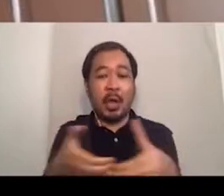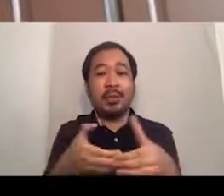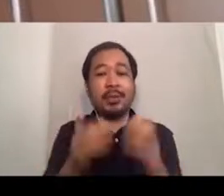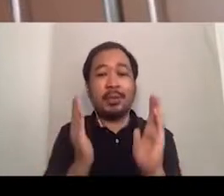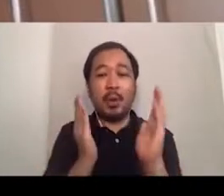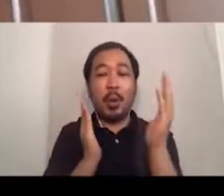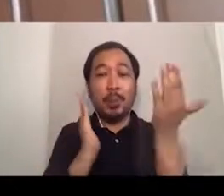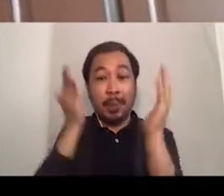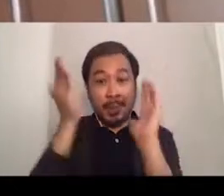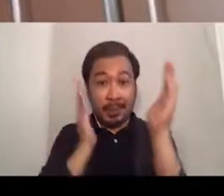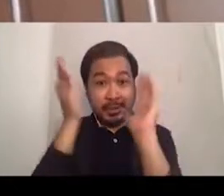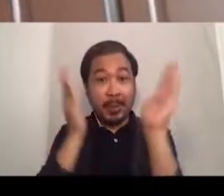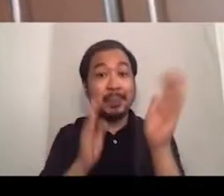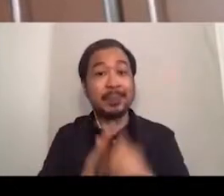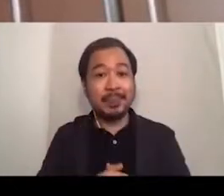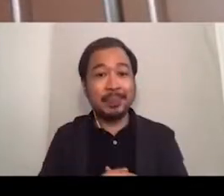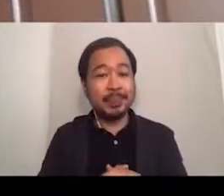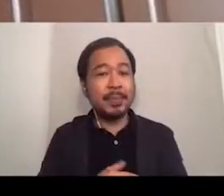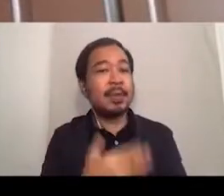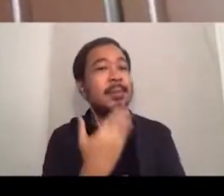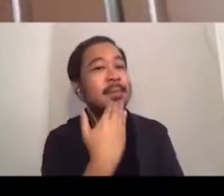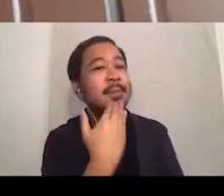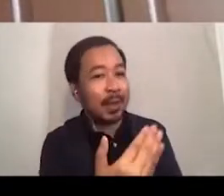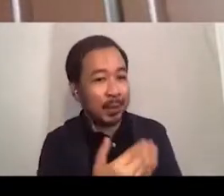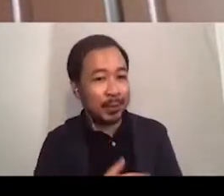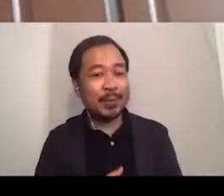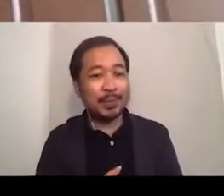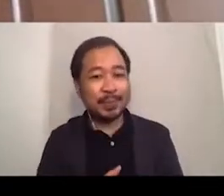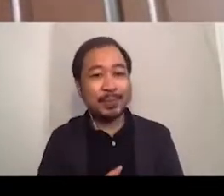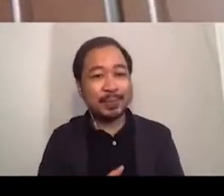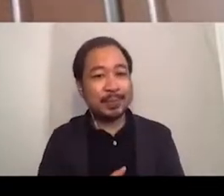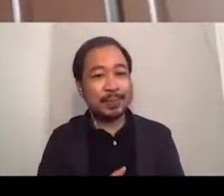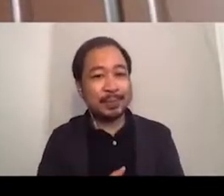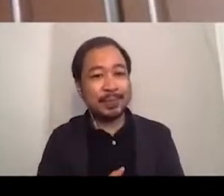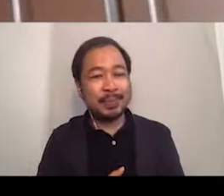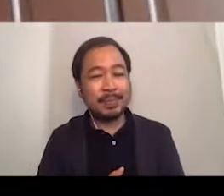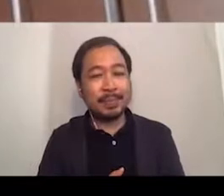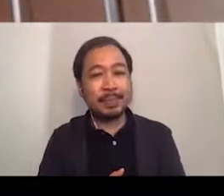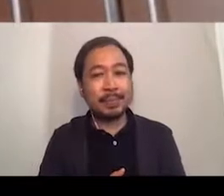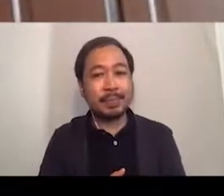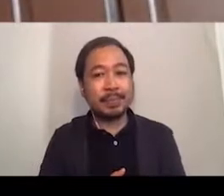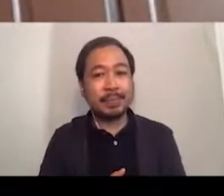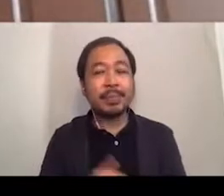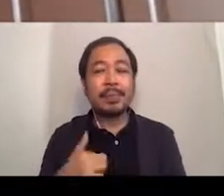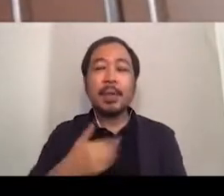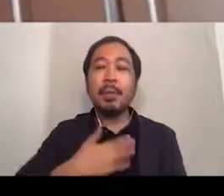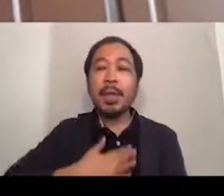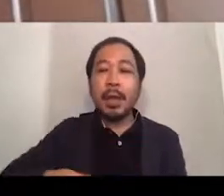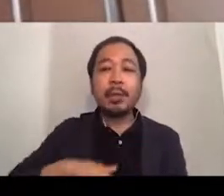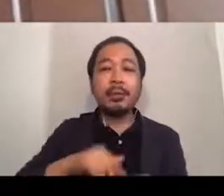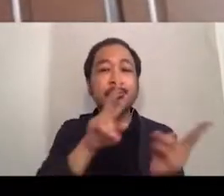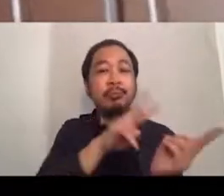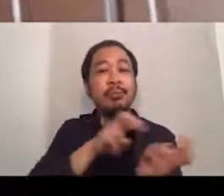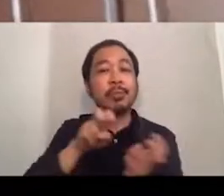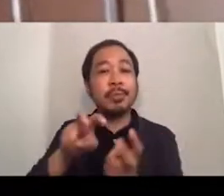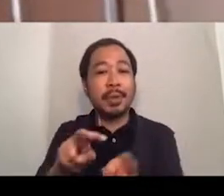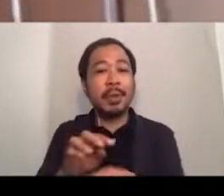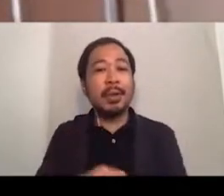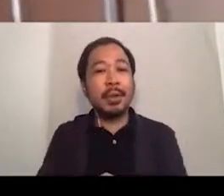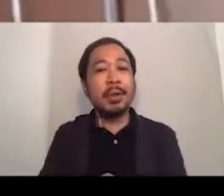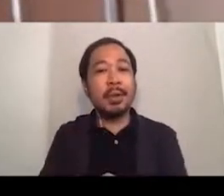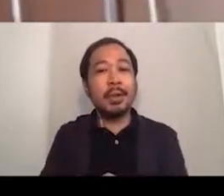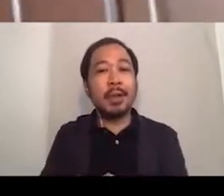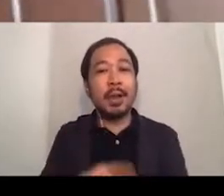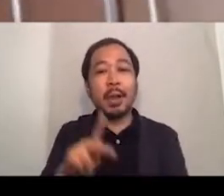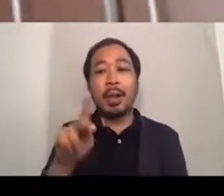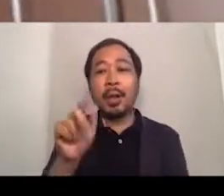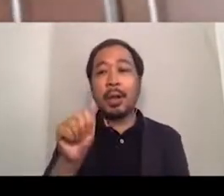that ICT is crucial during COVID-19 to ensure that persons with disabilities stay safe, productive and connected.